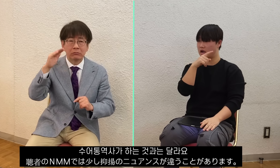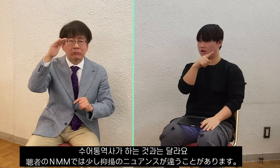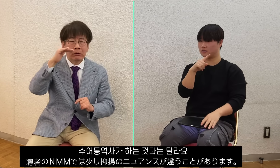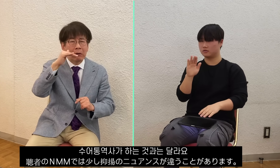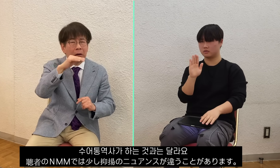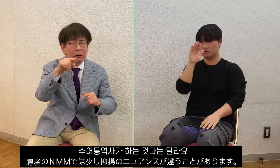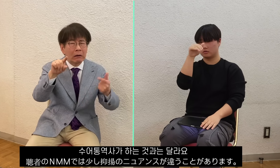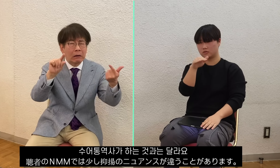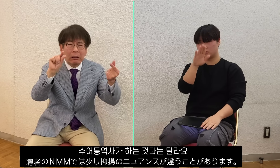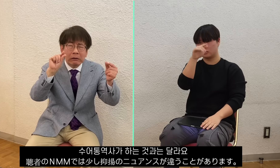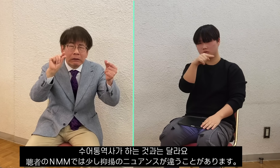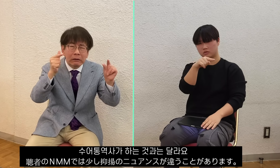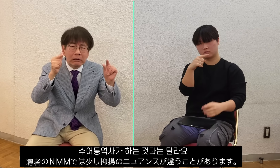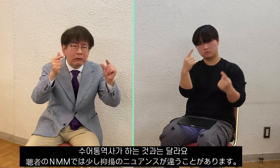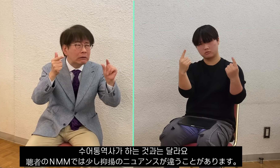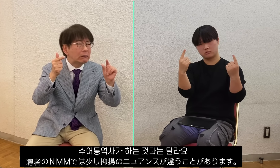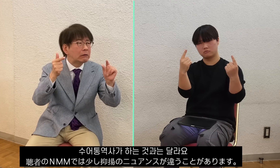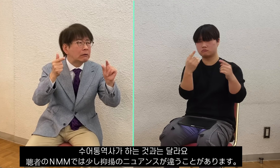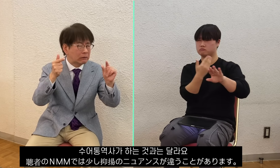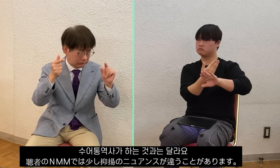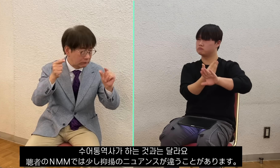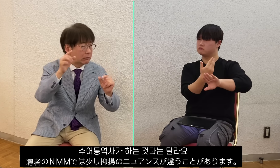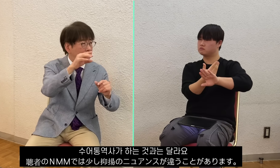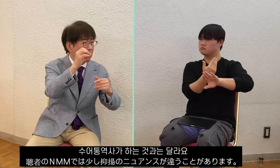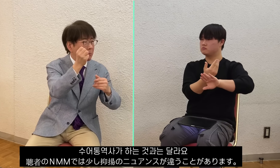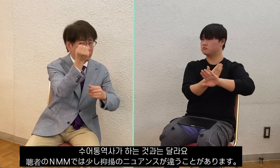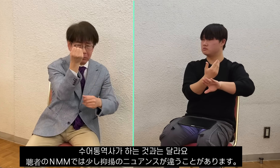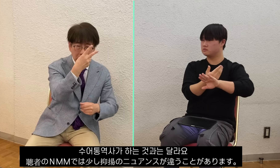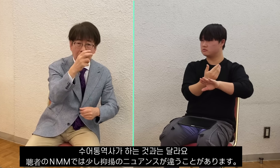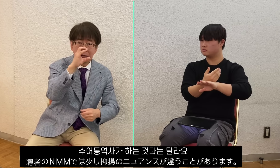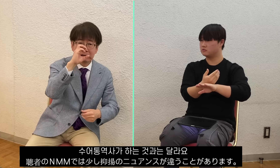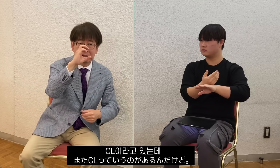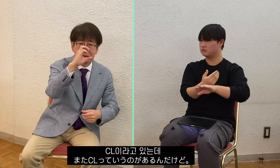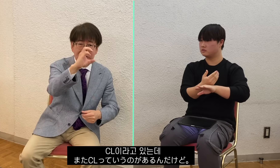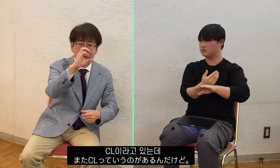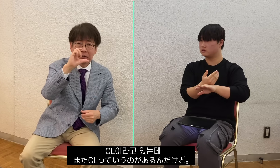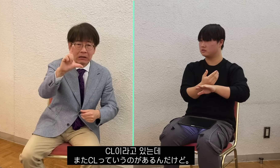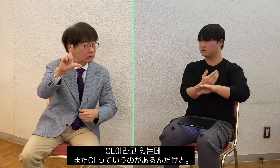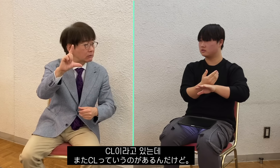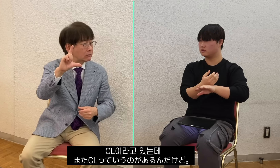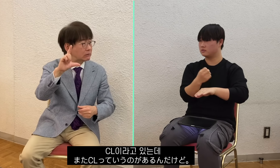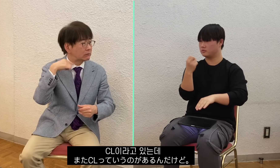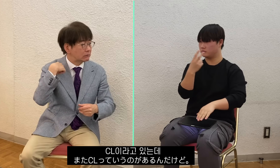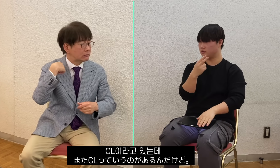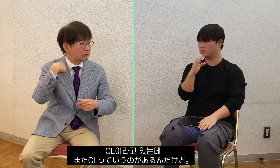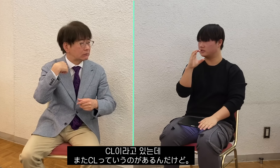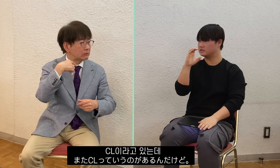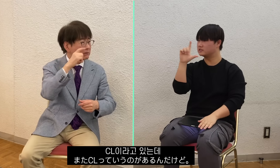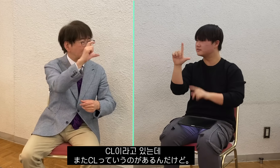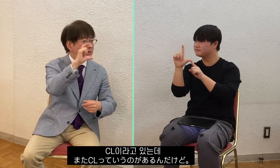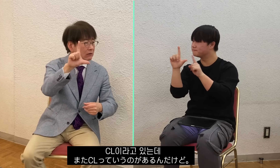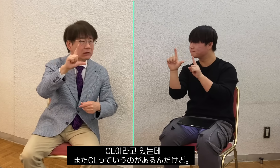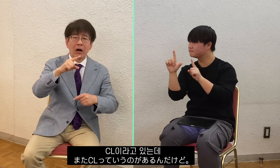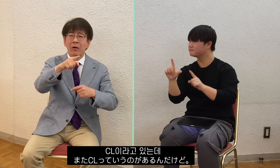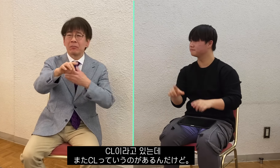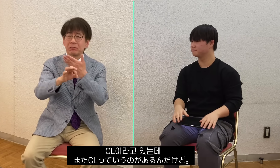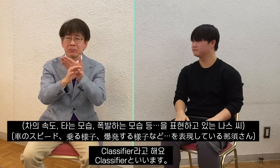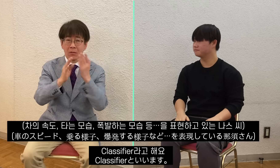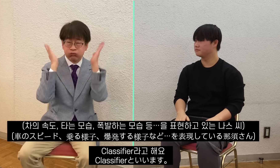It's different from what sign language interpreters do. It's called CL.